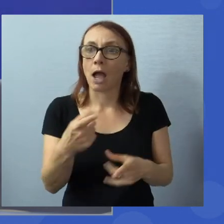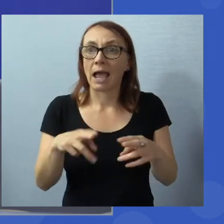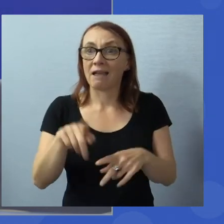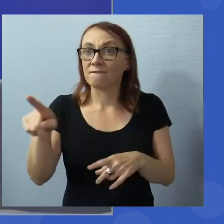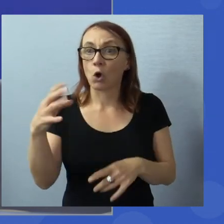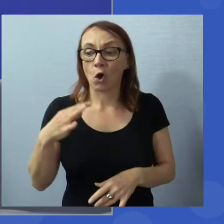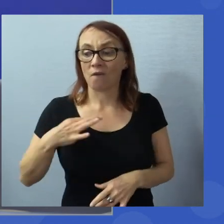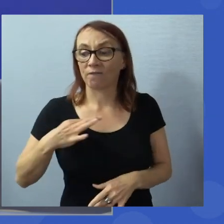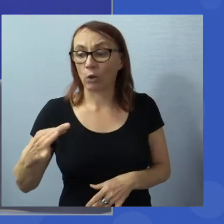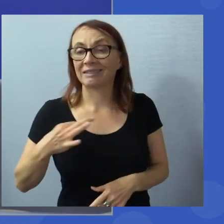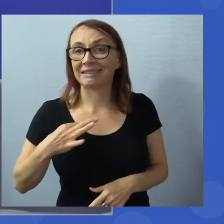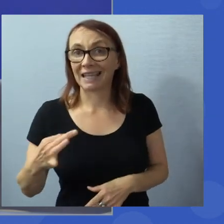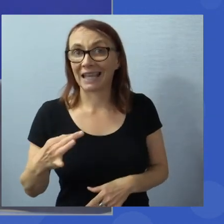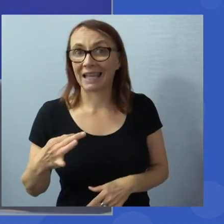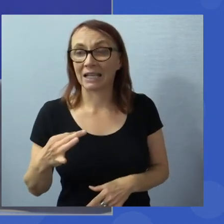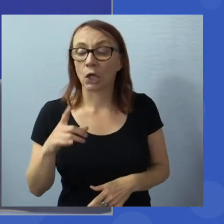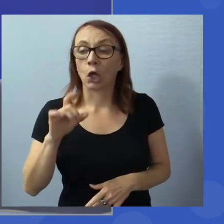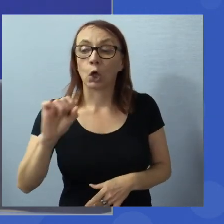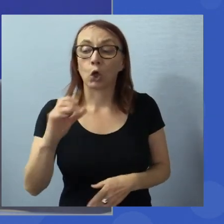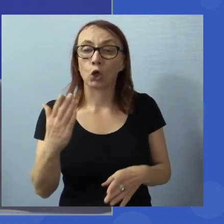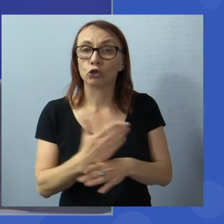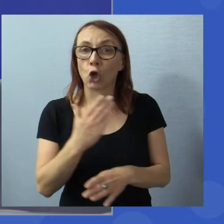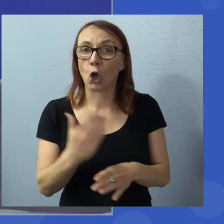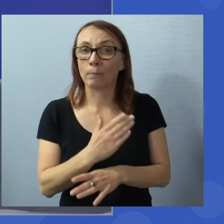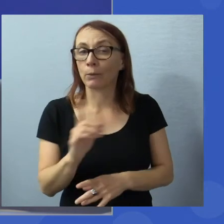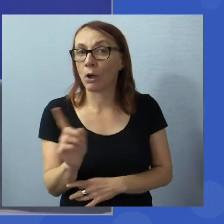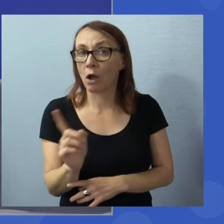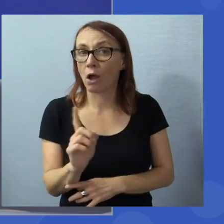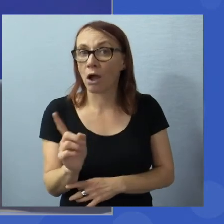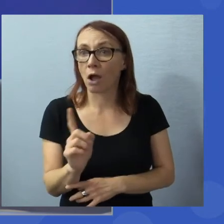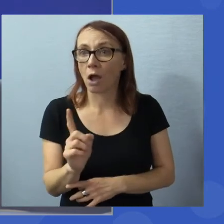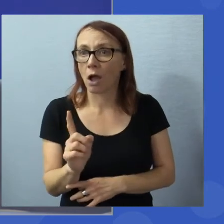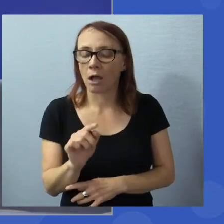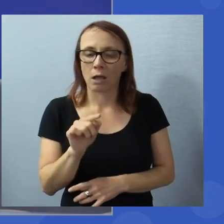that one of your main jobs will be to sift through those questions that your